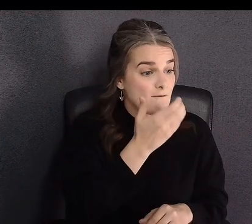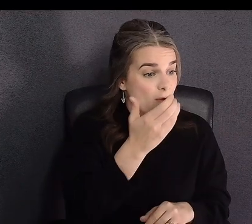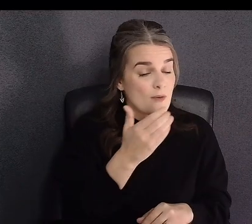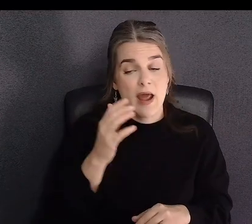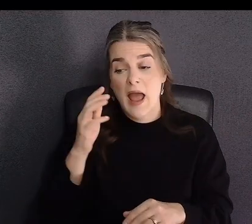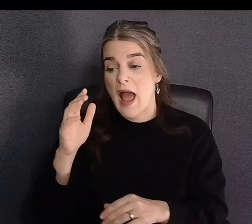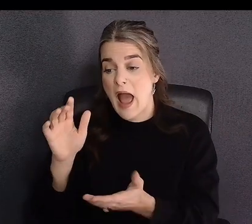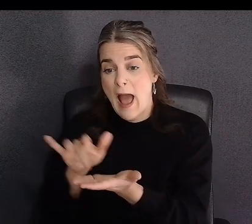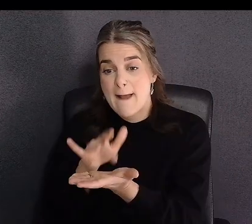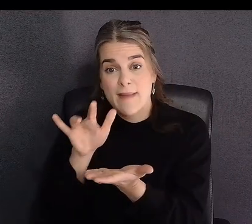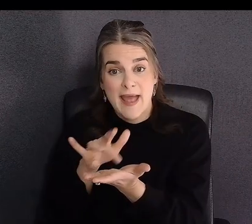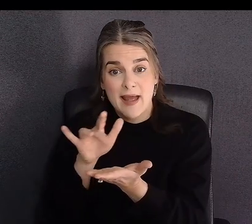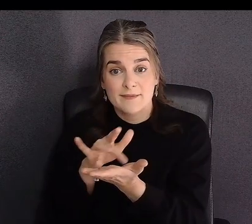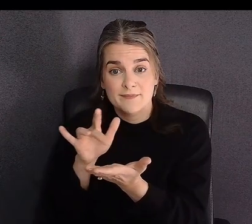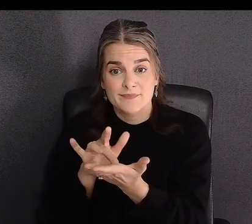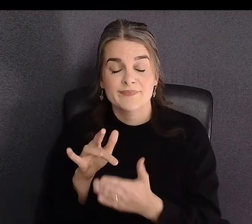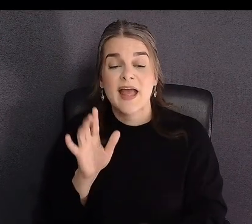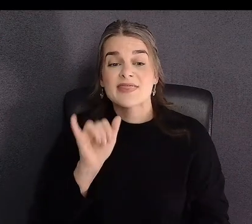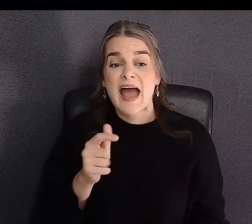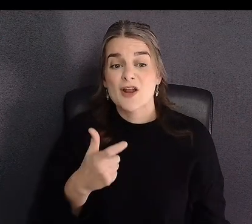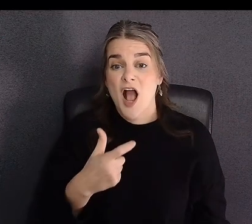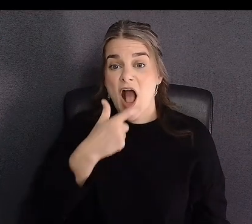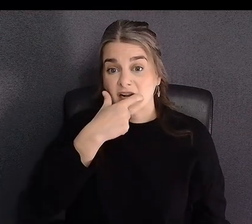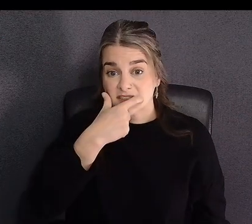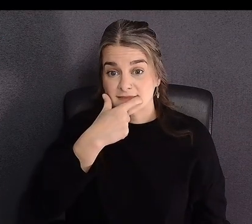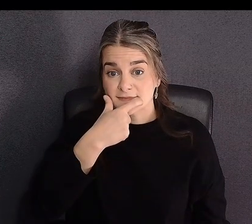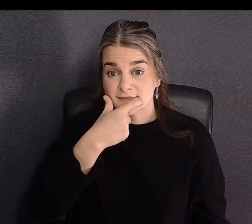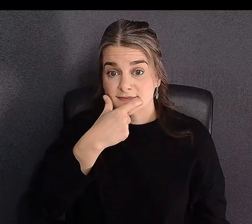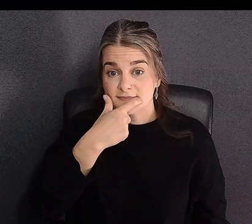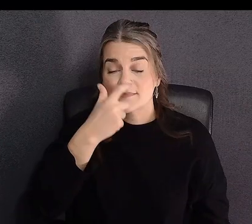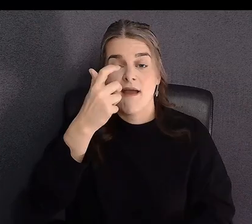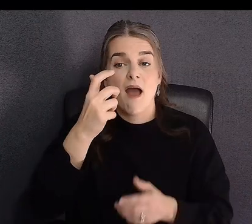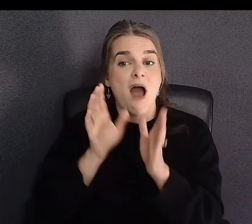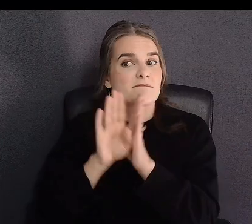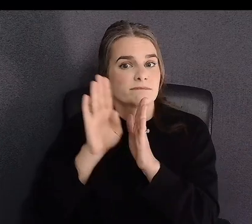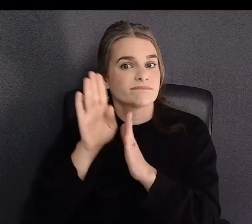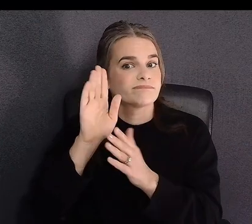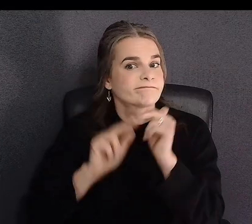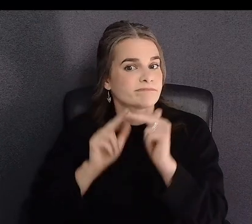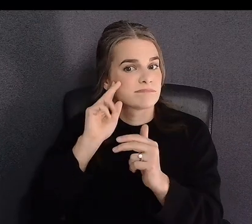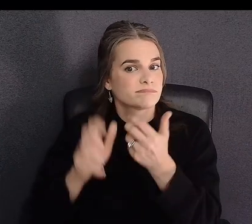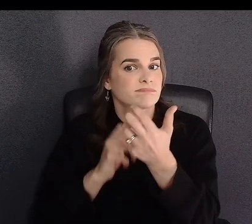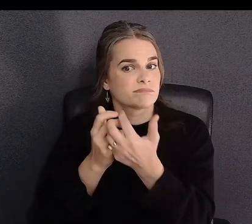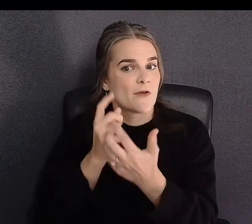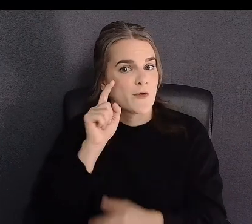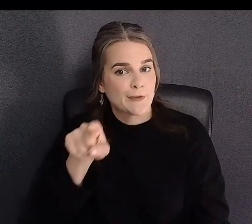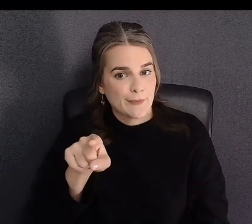The retainer gets custom built to you. Say, you want to order it, they find a local dentist